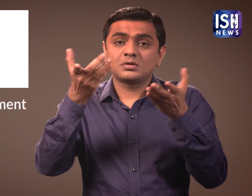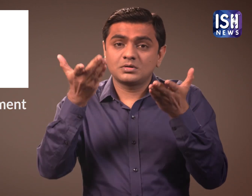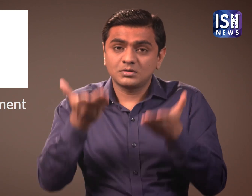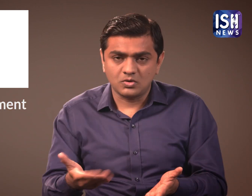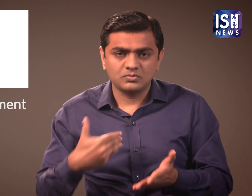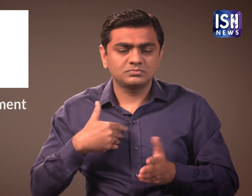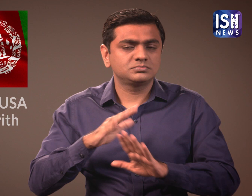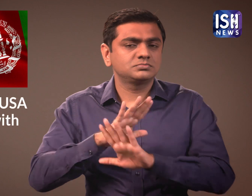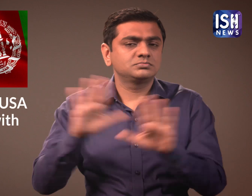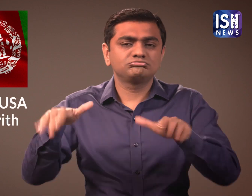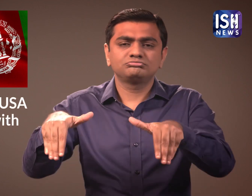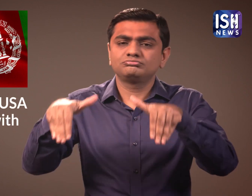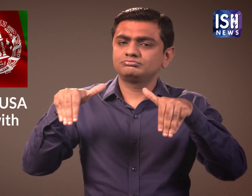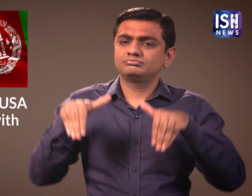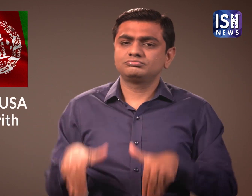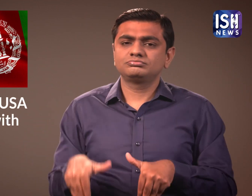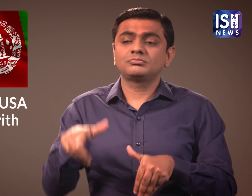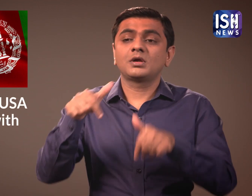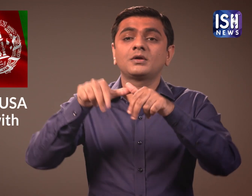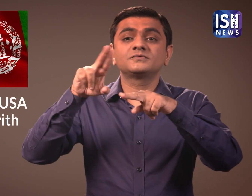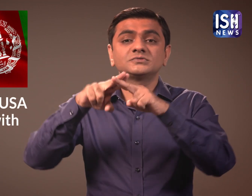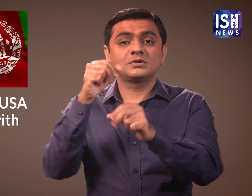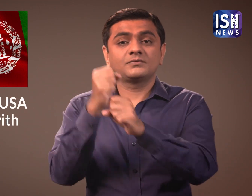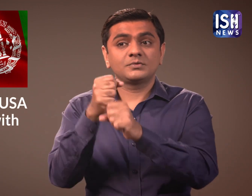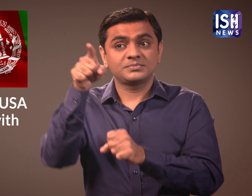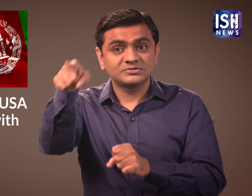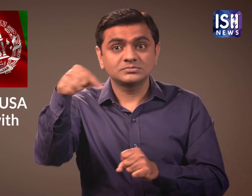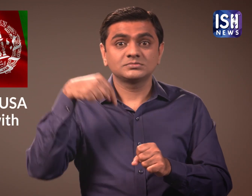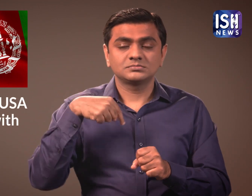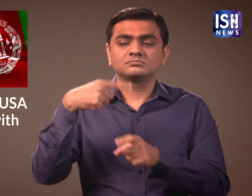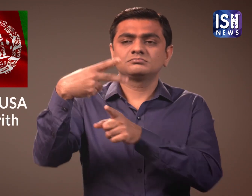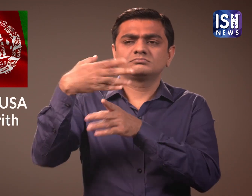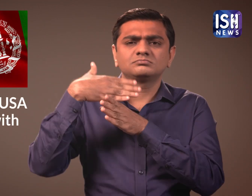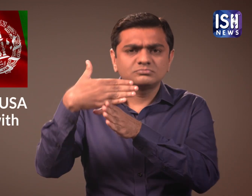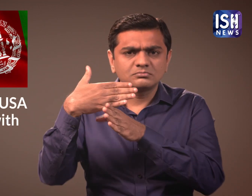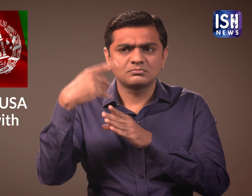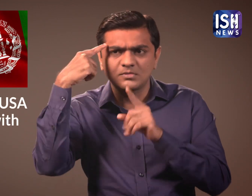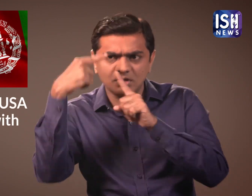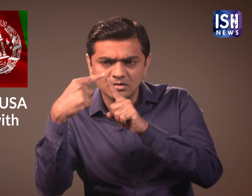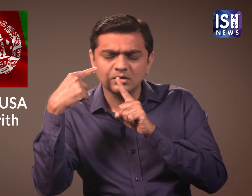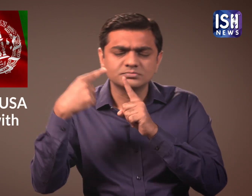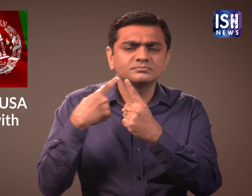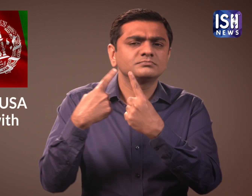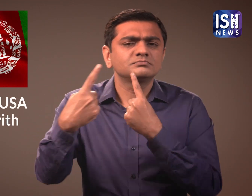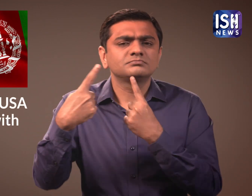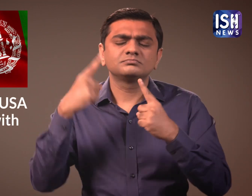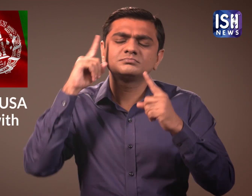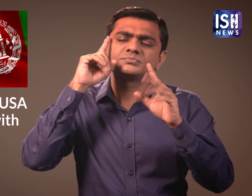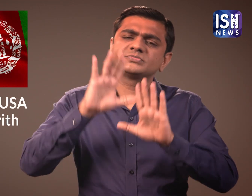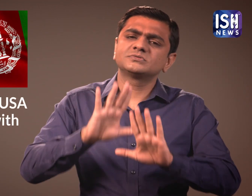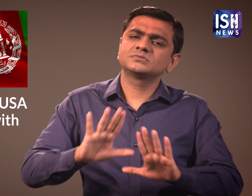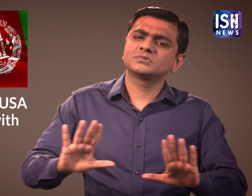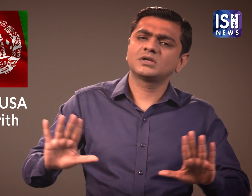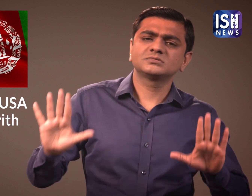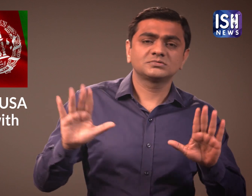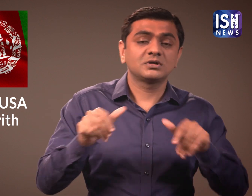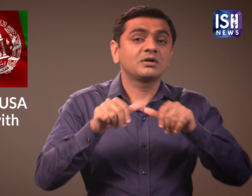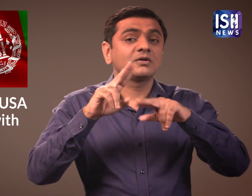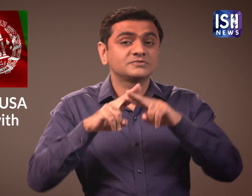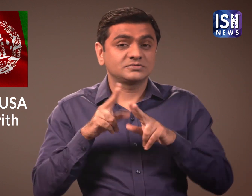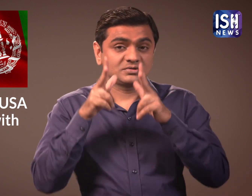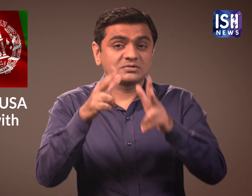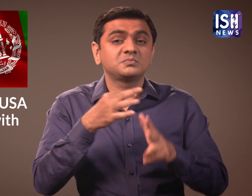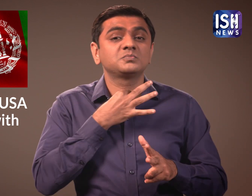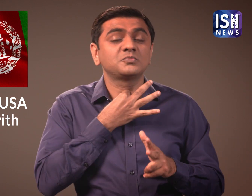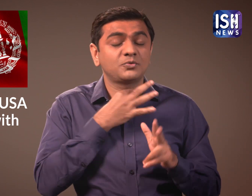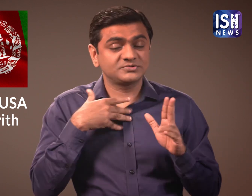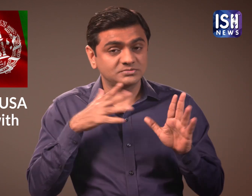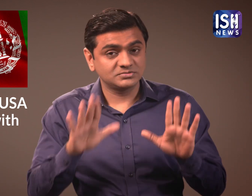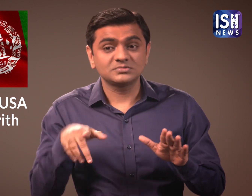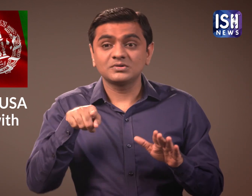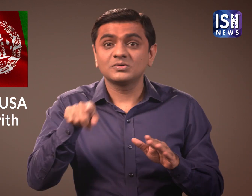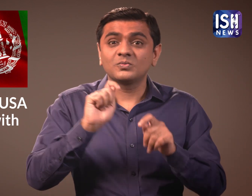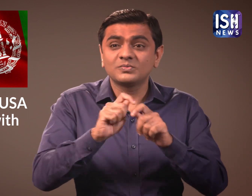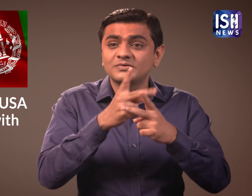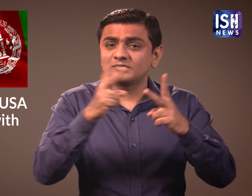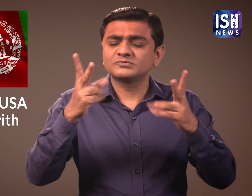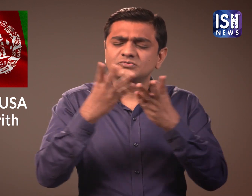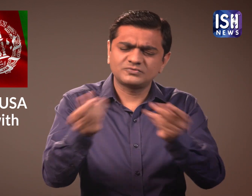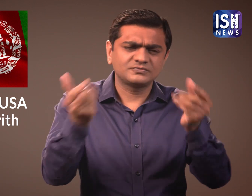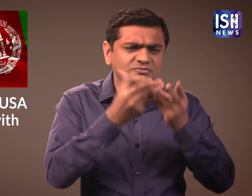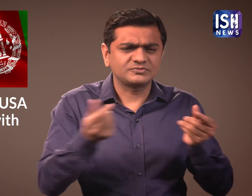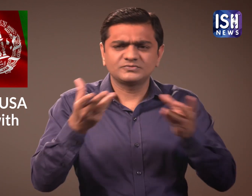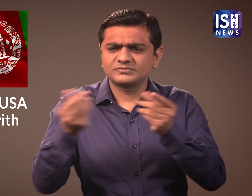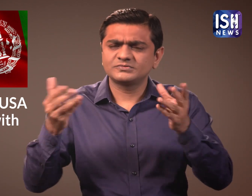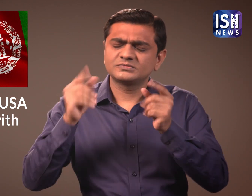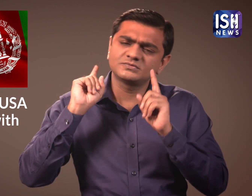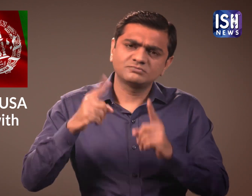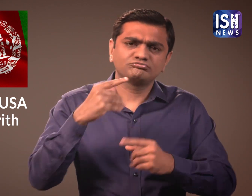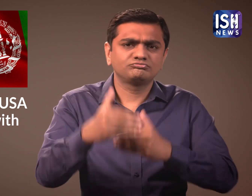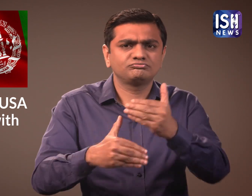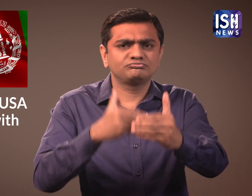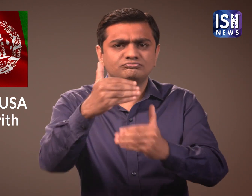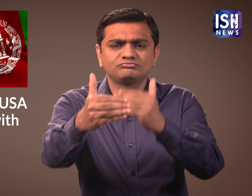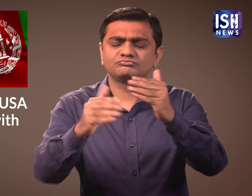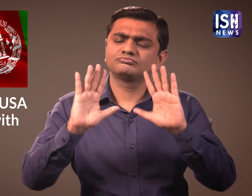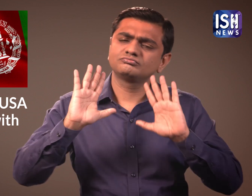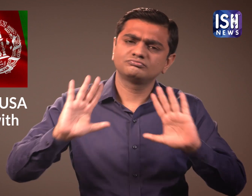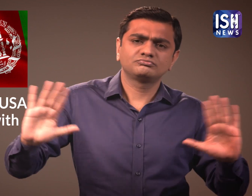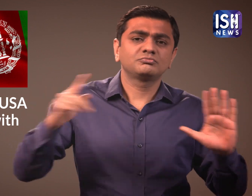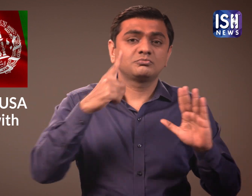Taliban has promised to initiate a dialogue with the Afghan government and try to solve problems and work towards development.